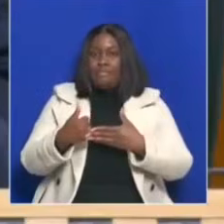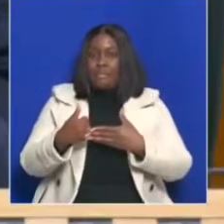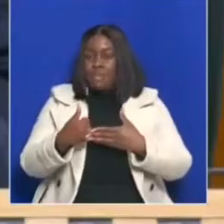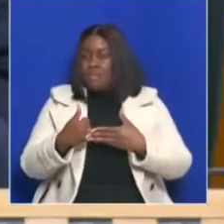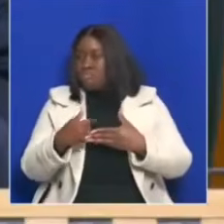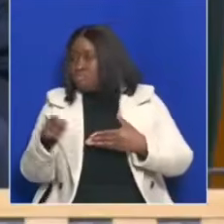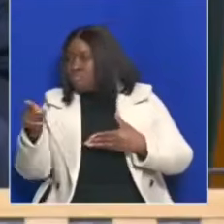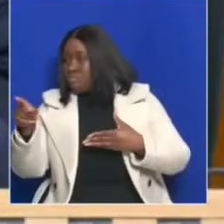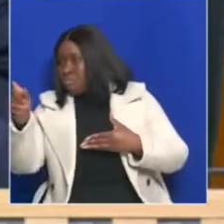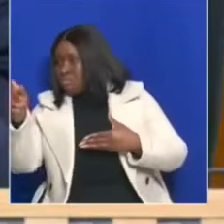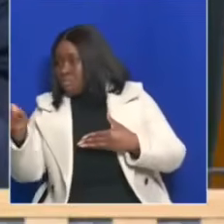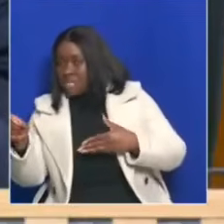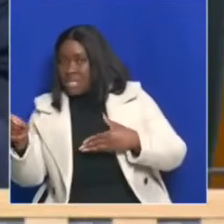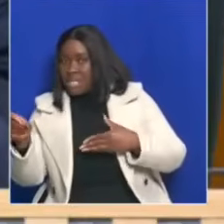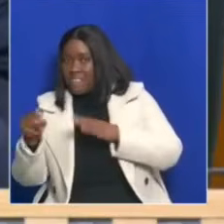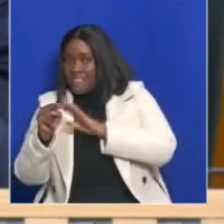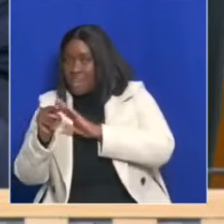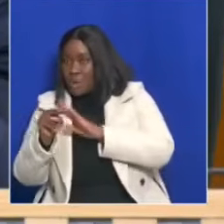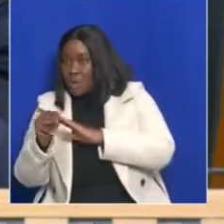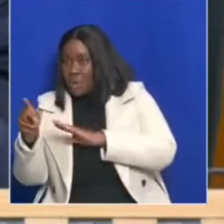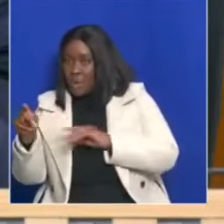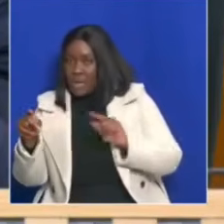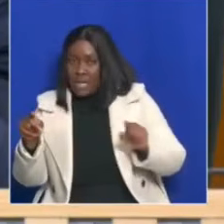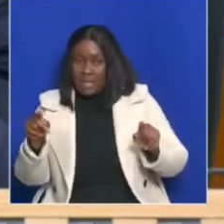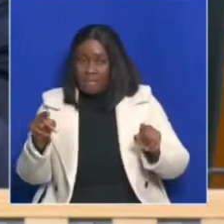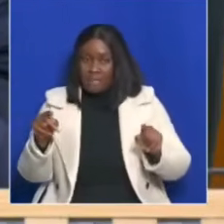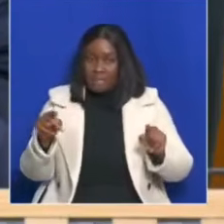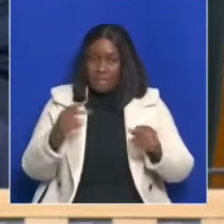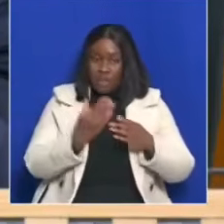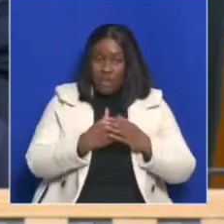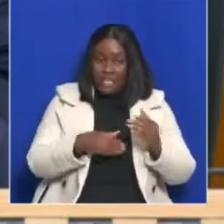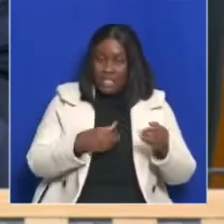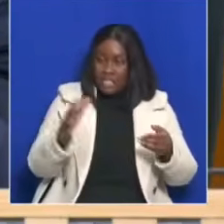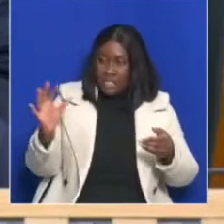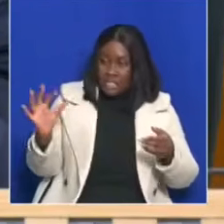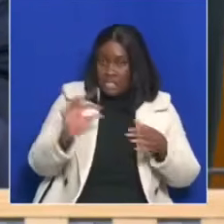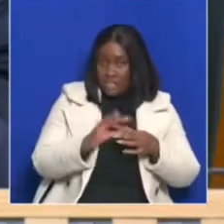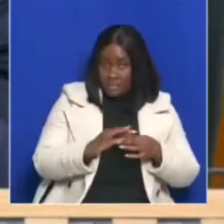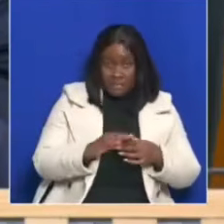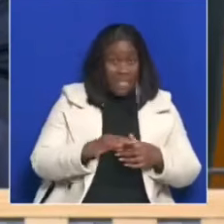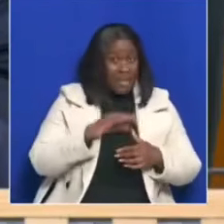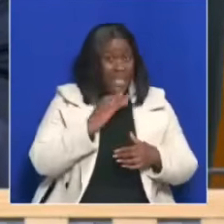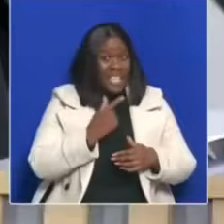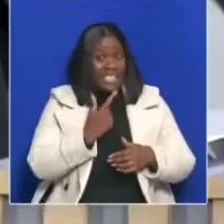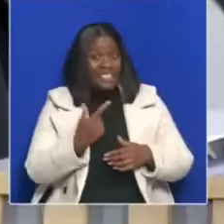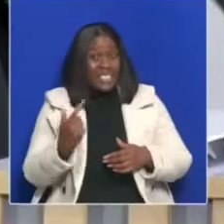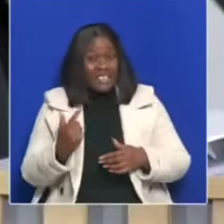say that that's the situation or the case in all 77 that we're talking about here? No, no, not